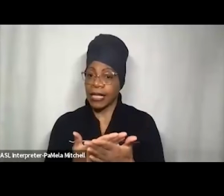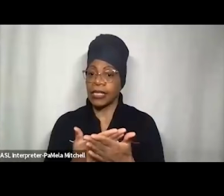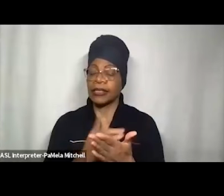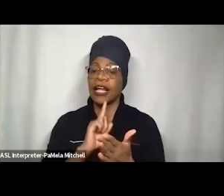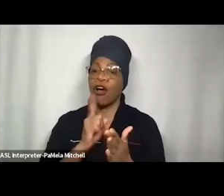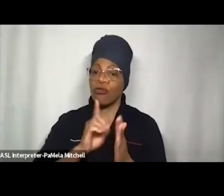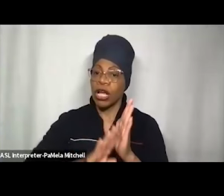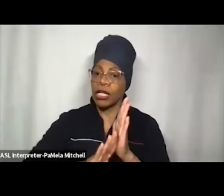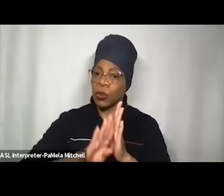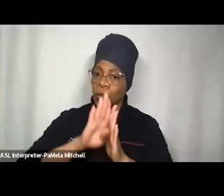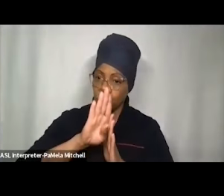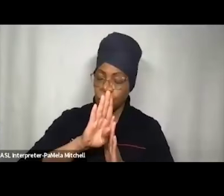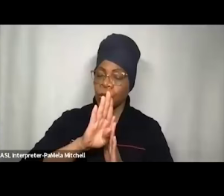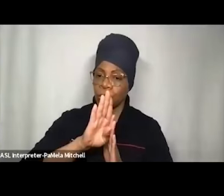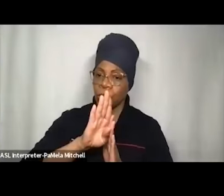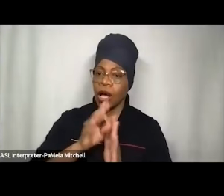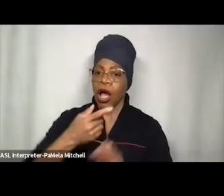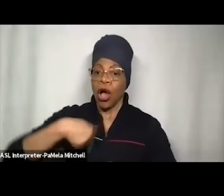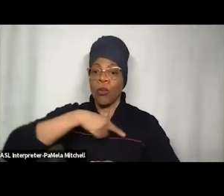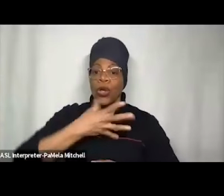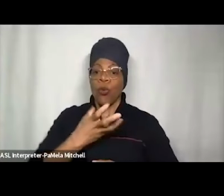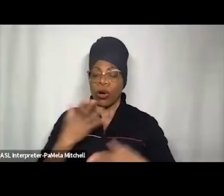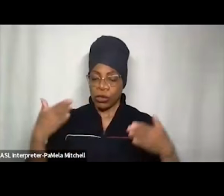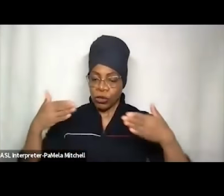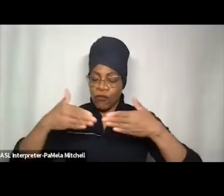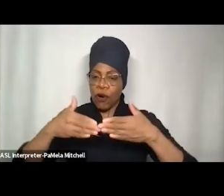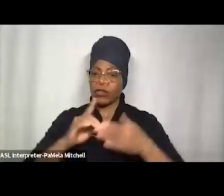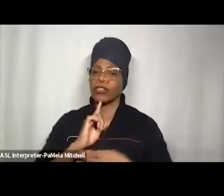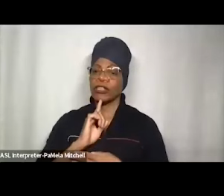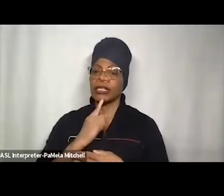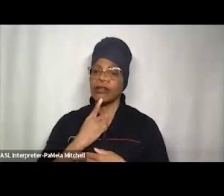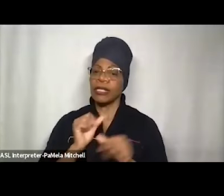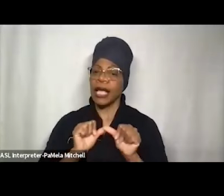We wanna focus on serious and chronic substance use disorders.